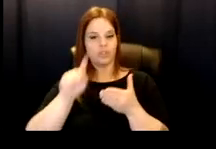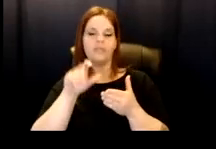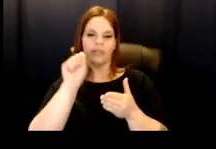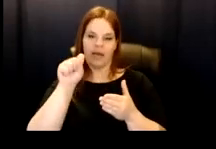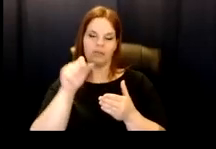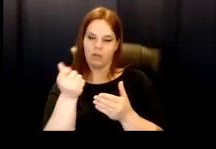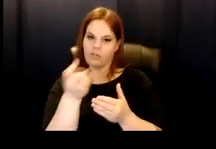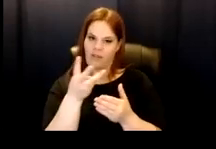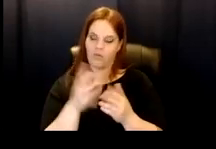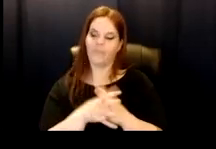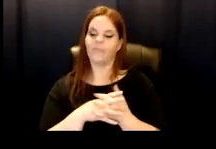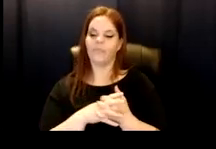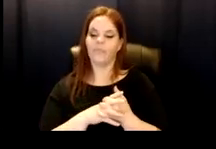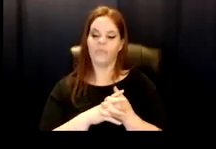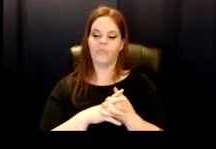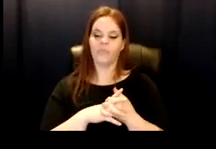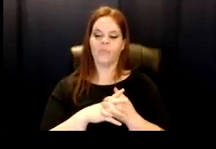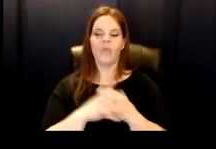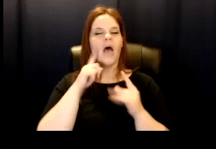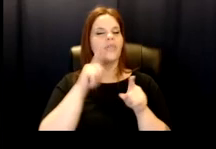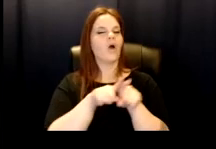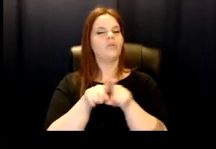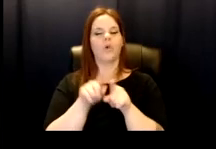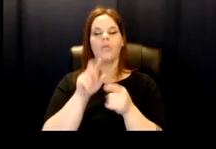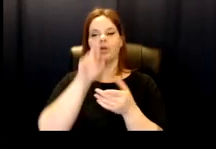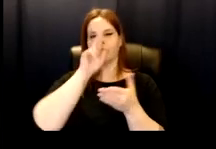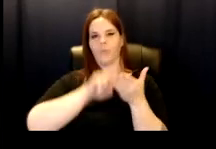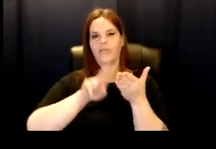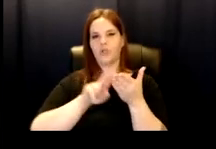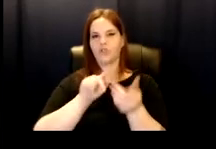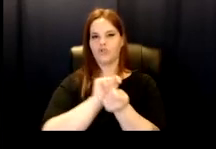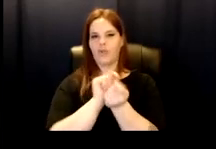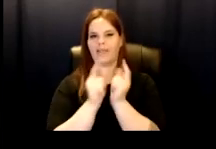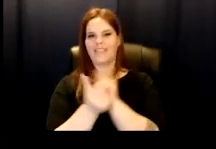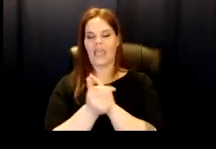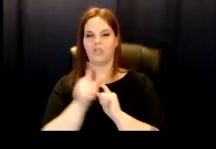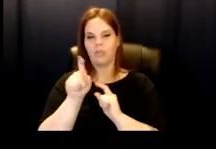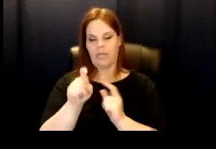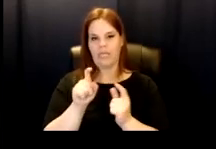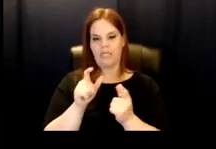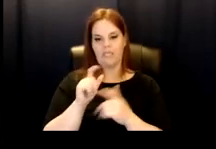I think there are specifically research translation needs that exist around the potential pitfalls